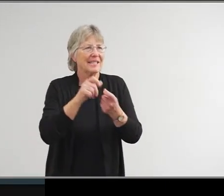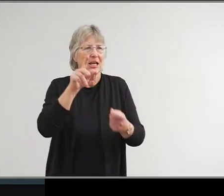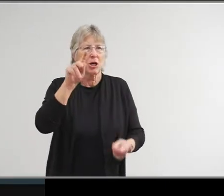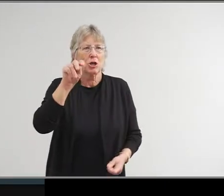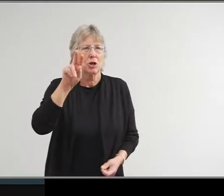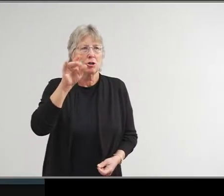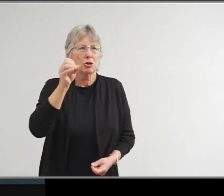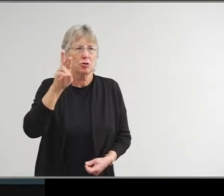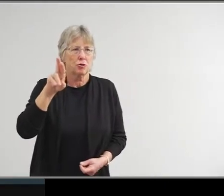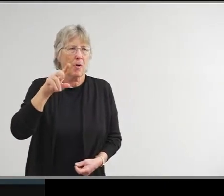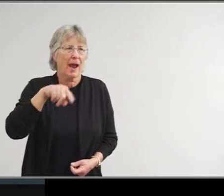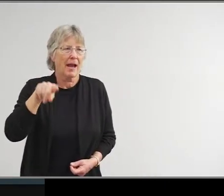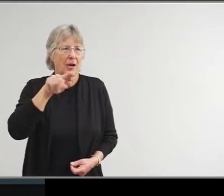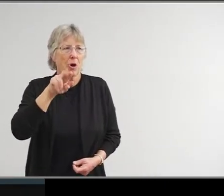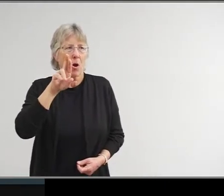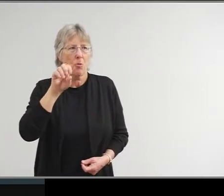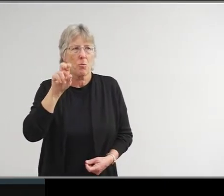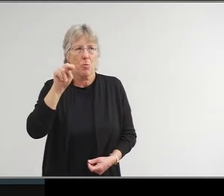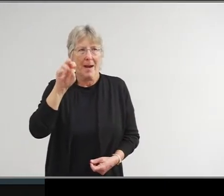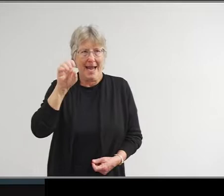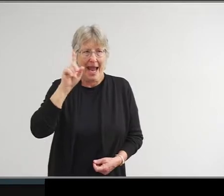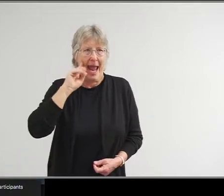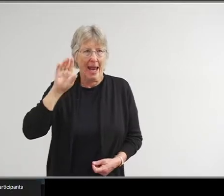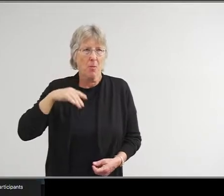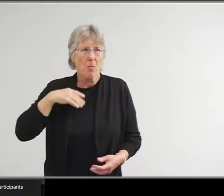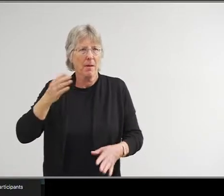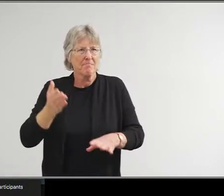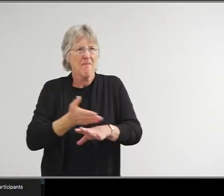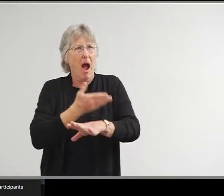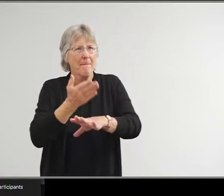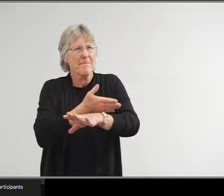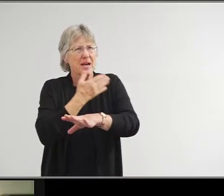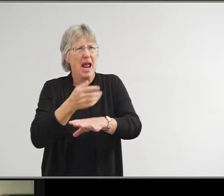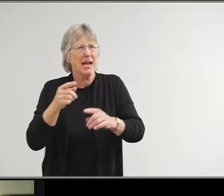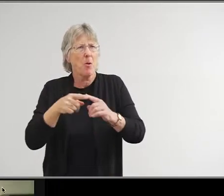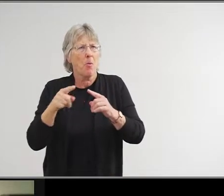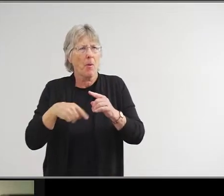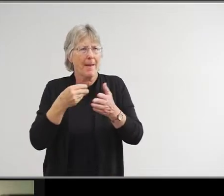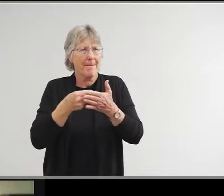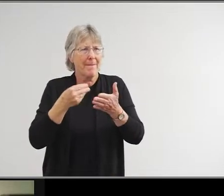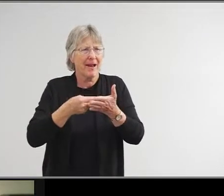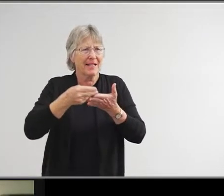when additional CARES funds are spent. So it's really basically a just in time document